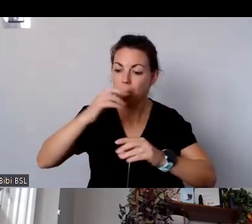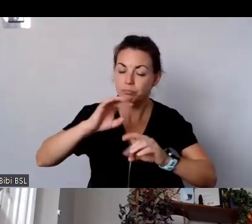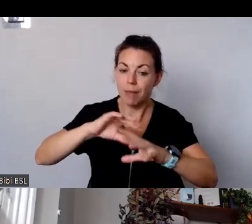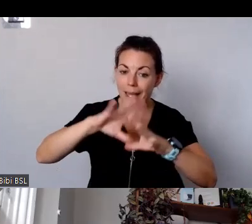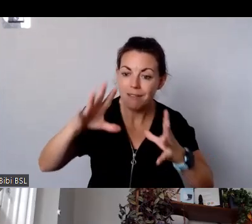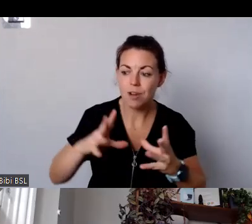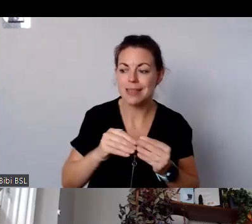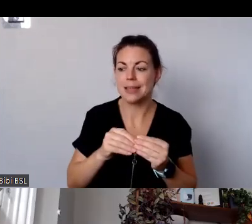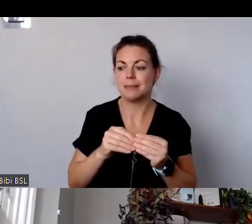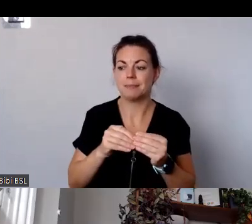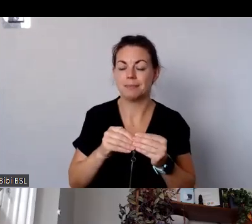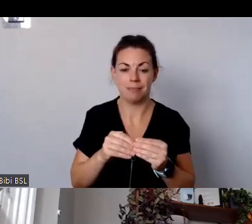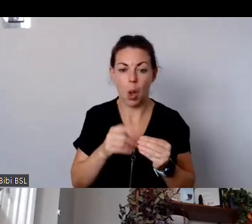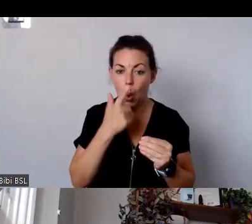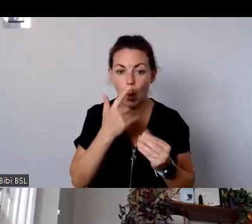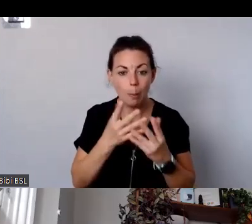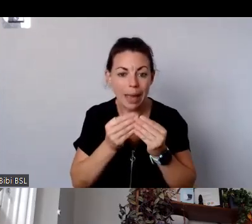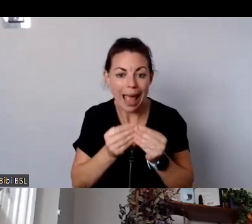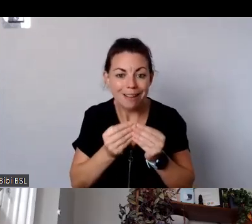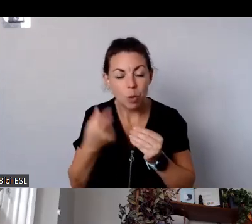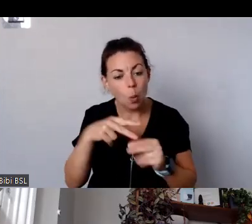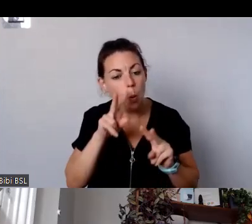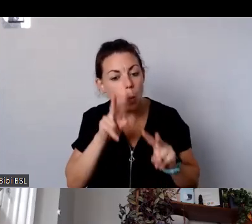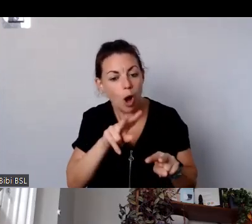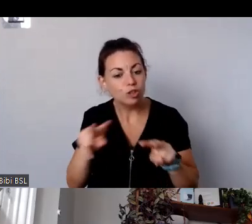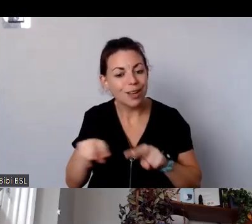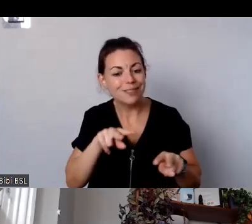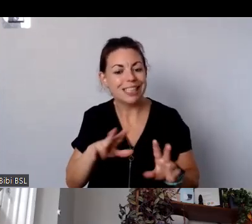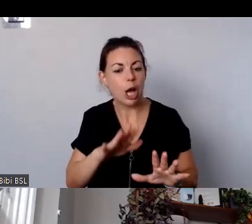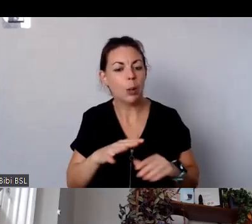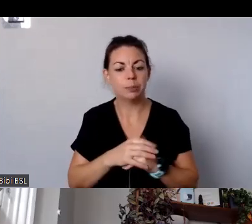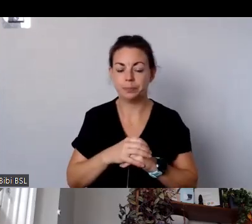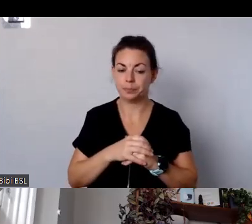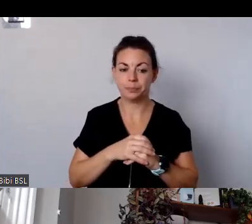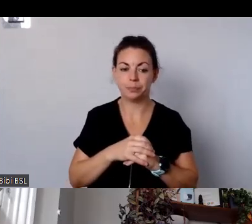This may be a very helpful step to take before submitting your entries if you have any questions.